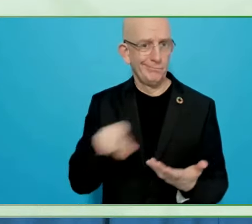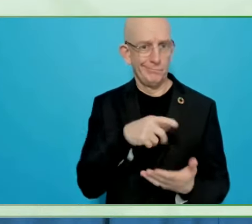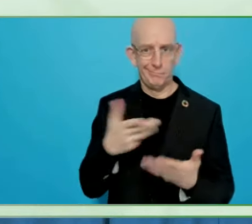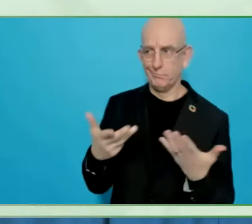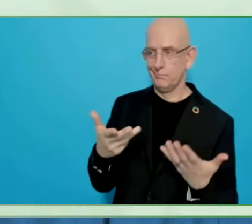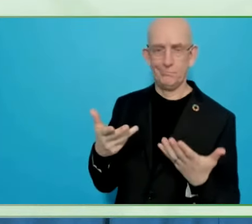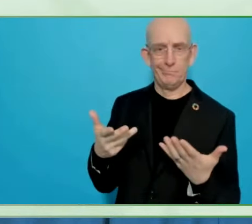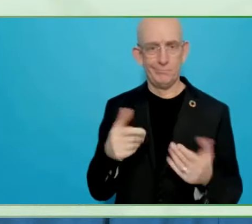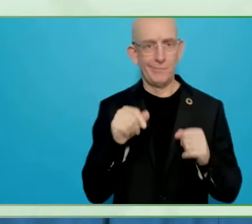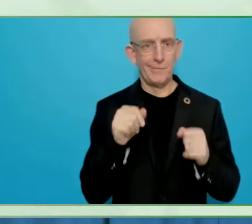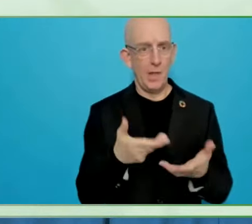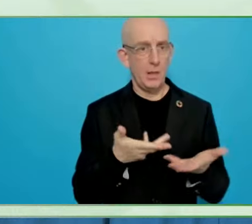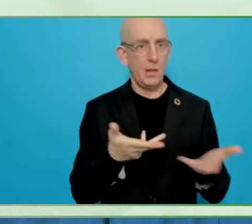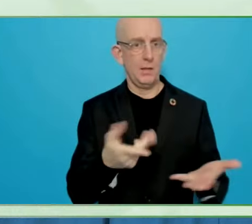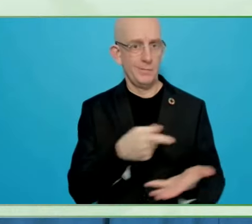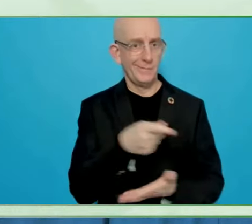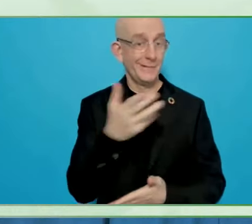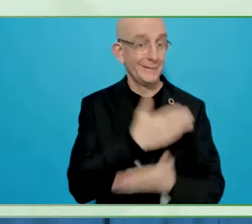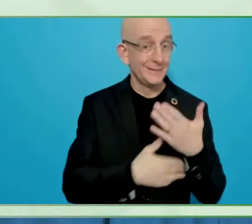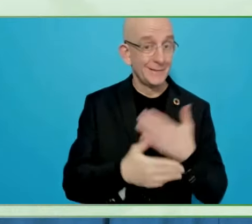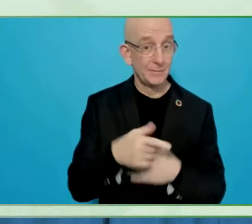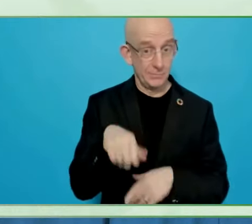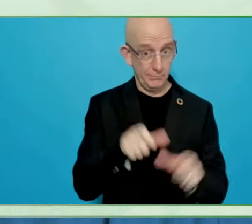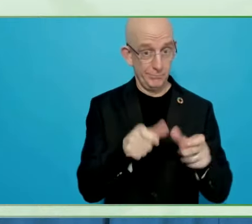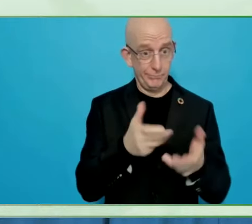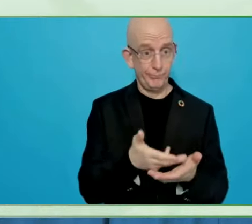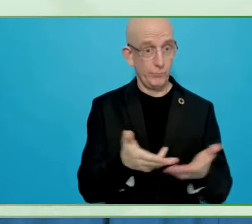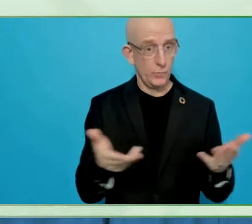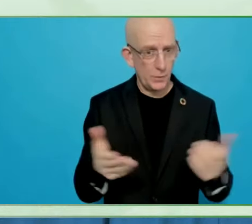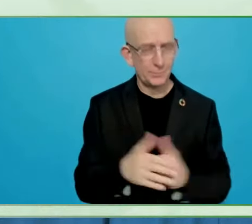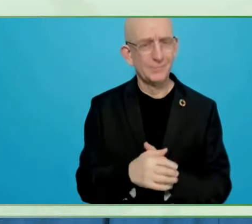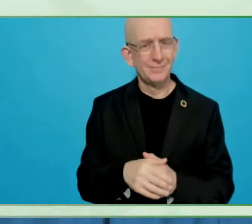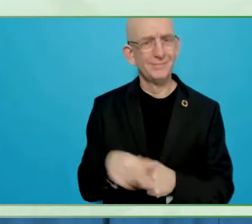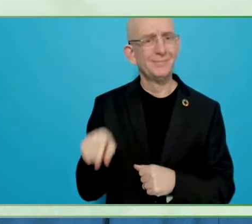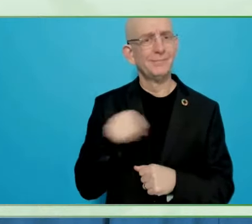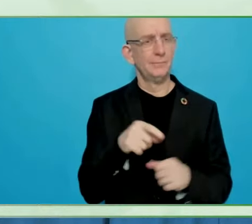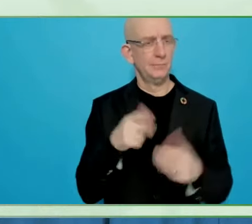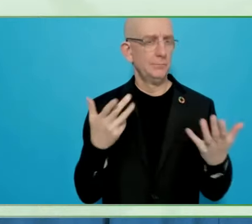And finally, we have an internal human resources strategy addressing